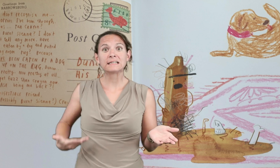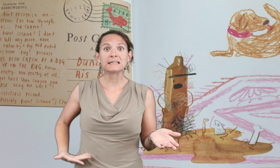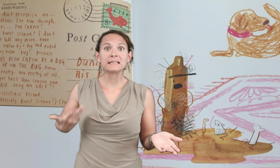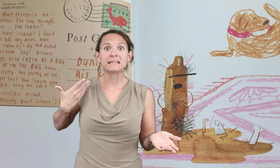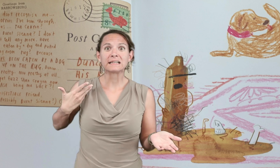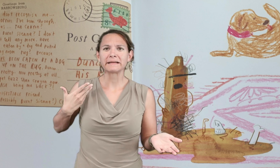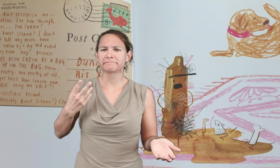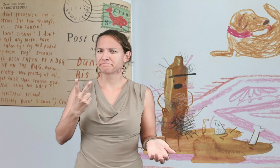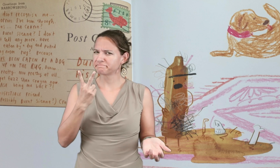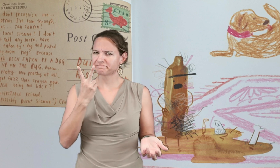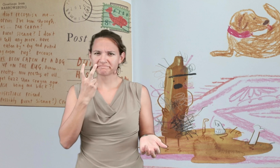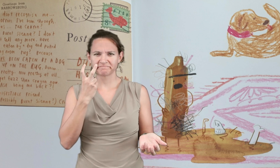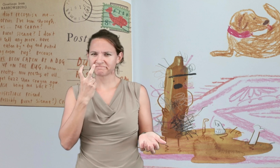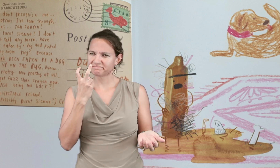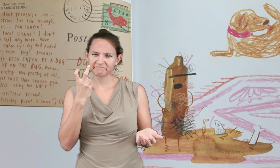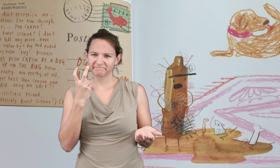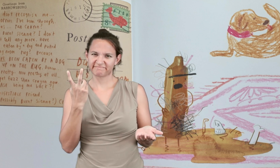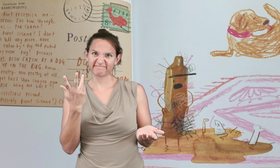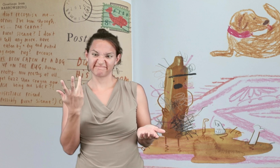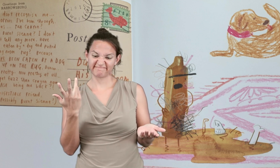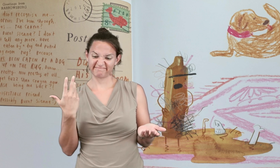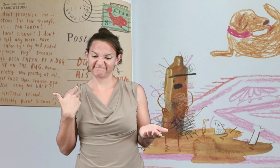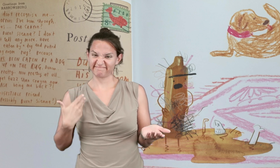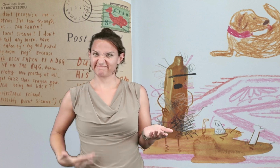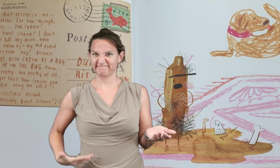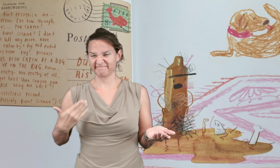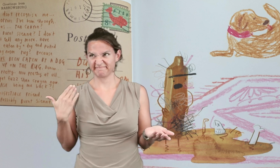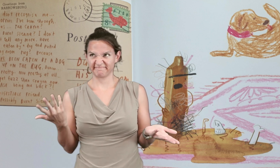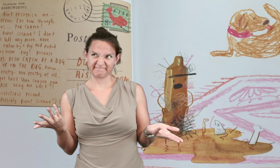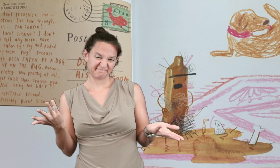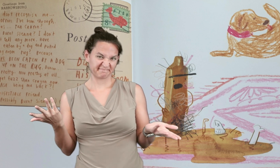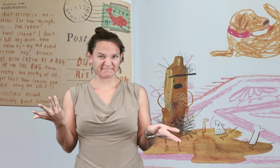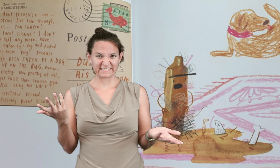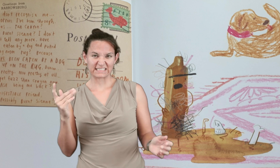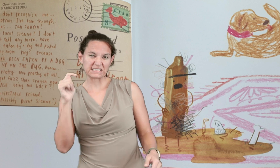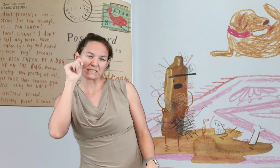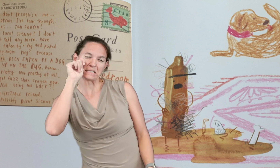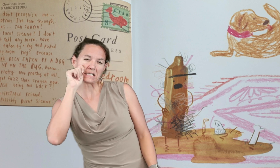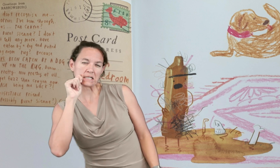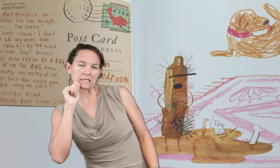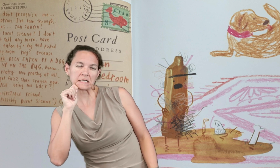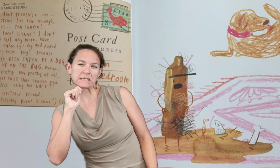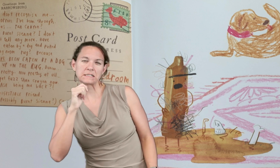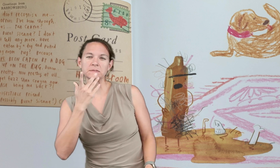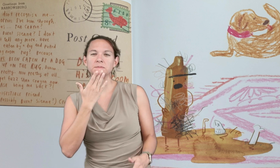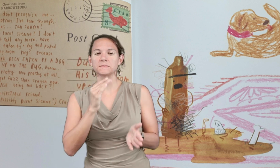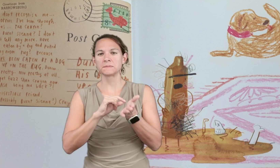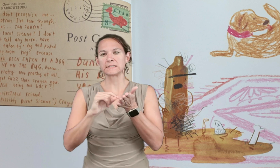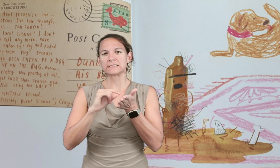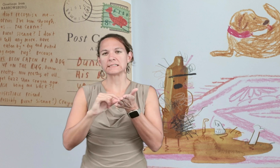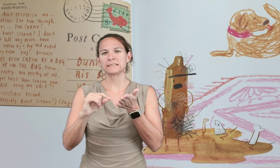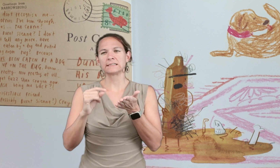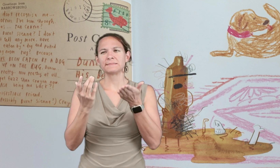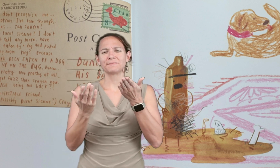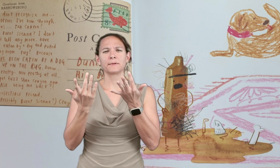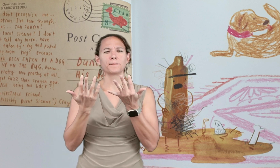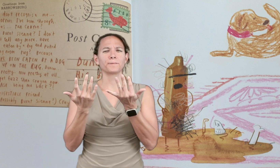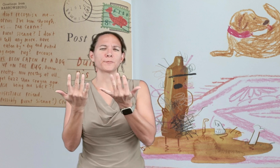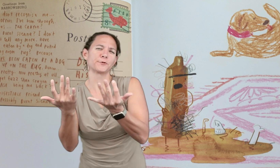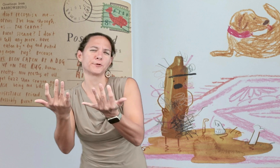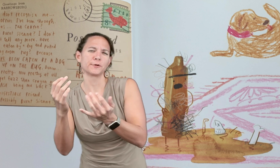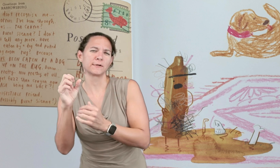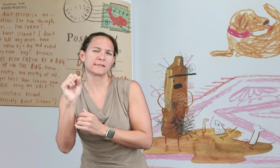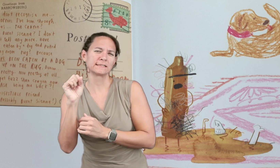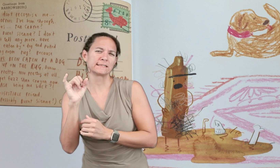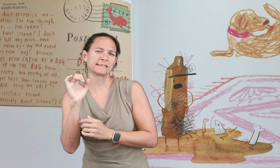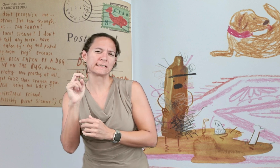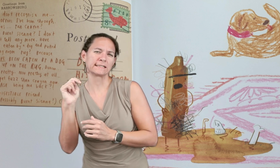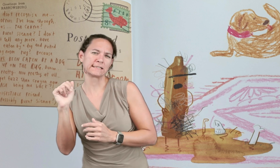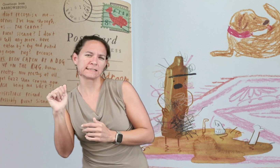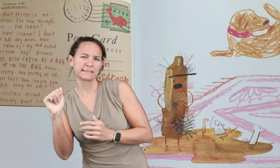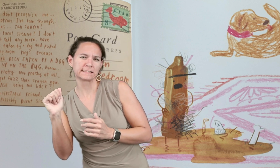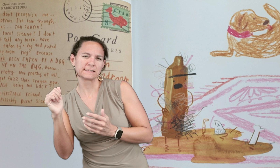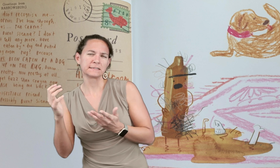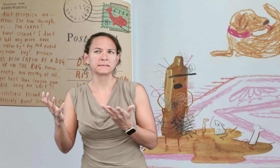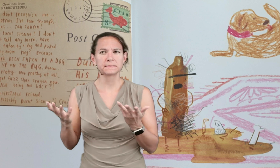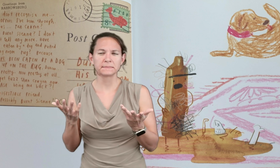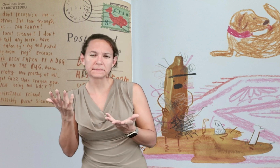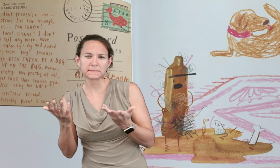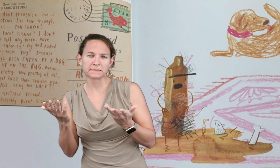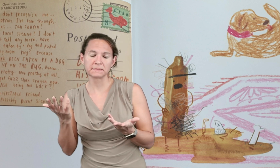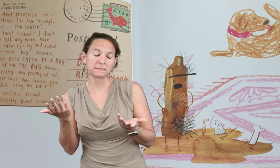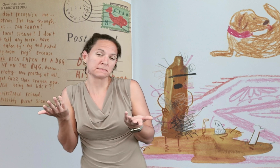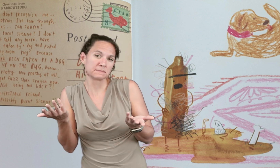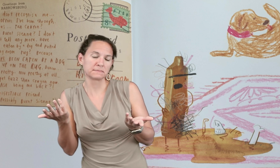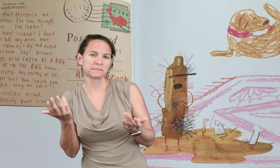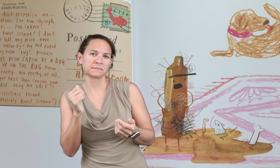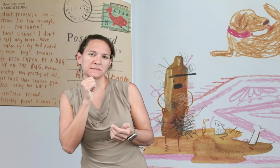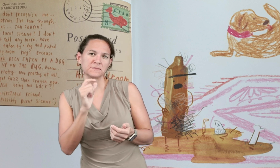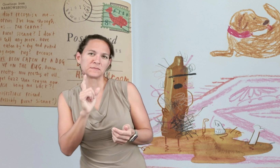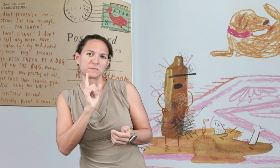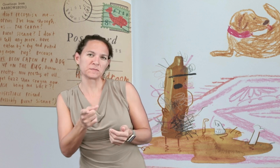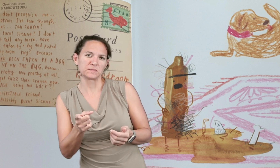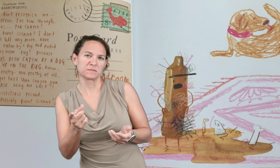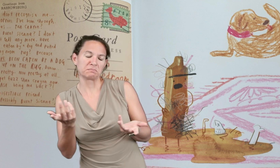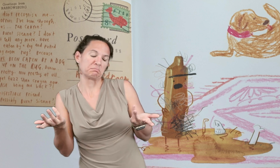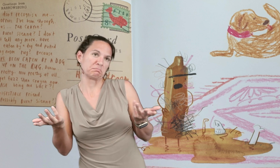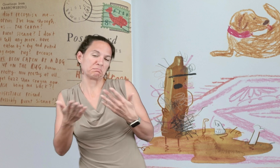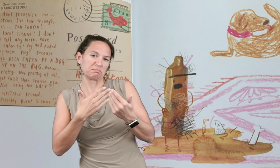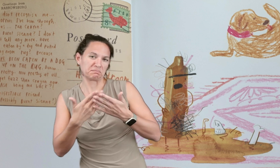I doubt it. Iʻm a Tan crayon? Or Burnt Sienna? Maybe? Iʻm not really sure. Anyways,